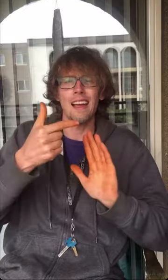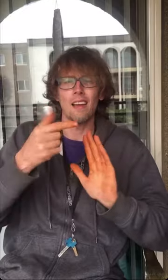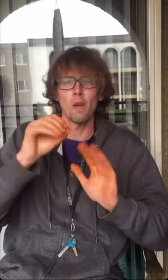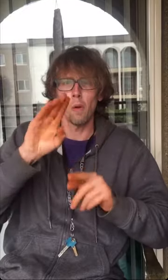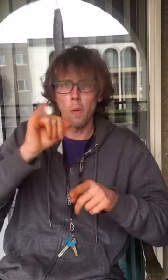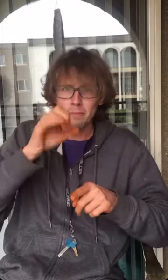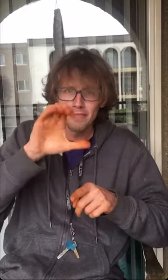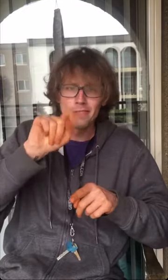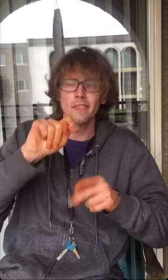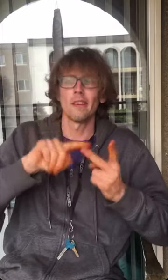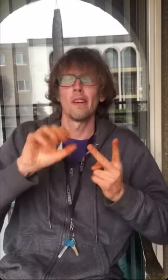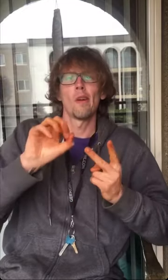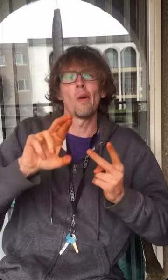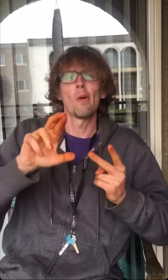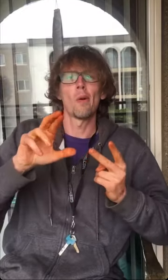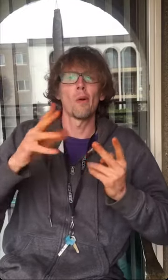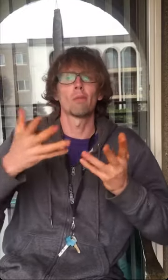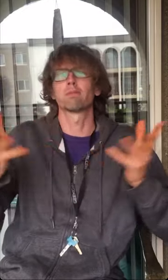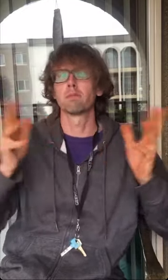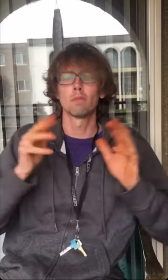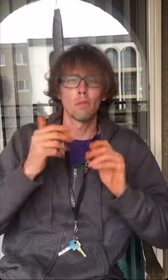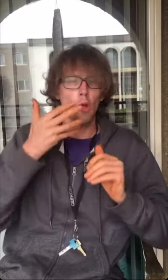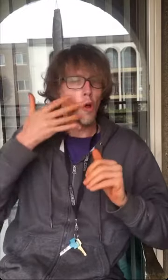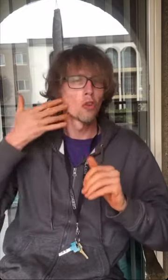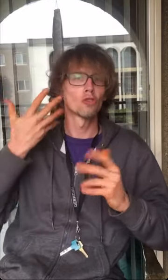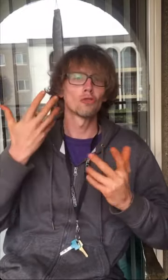objects and environments with color.